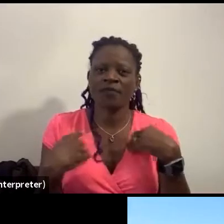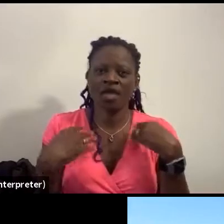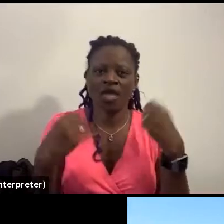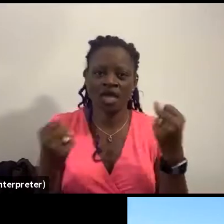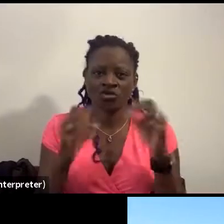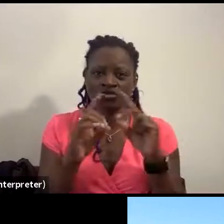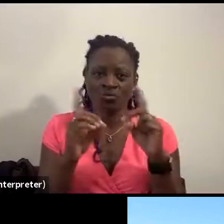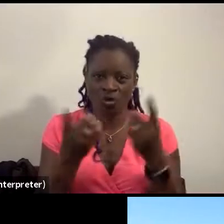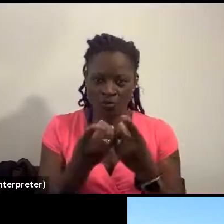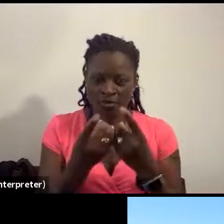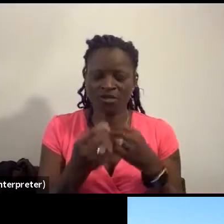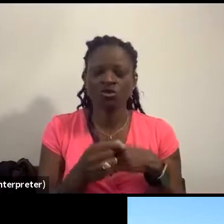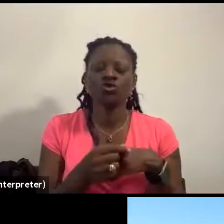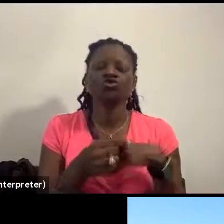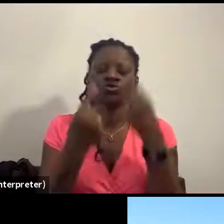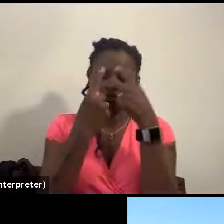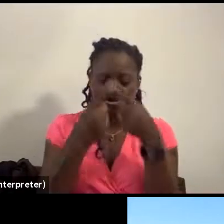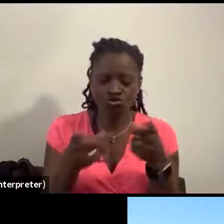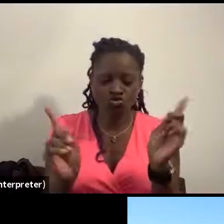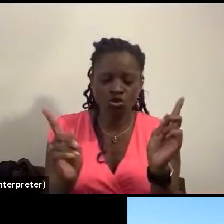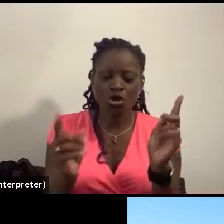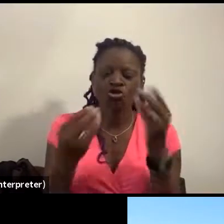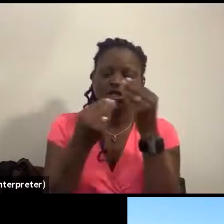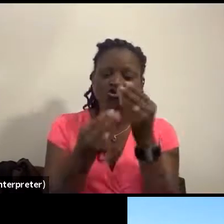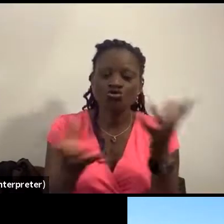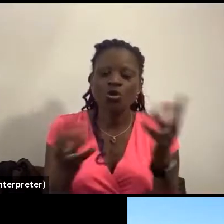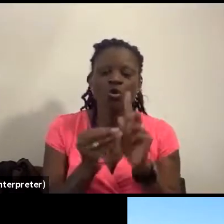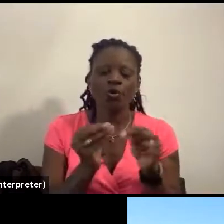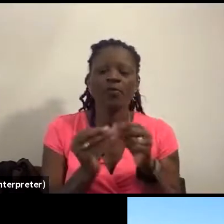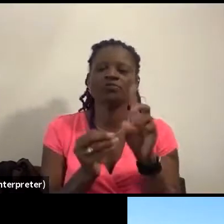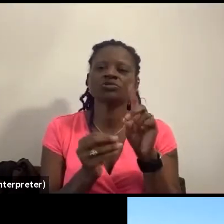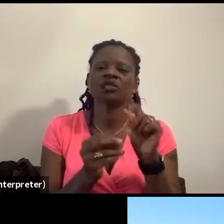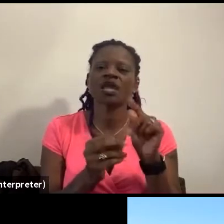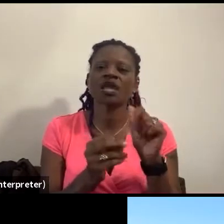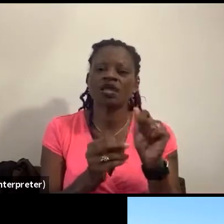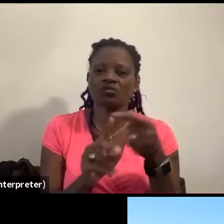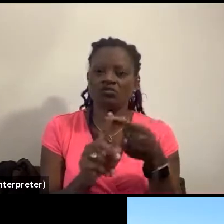surveys that we've conducted on vaccine hesitancy here in Sonoma County.